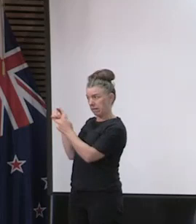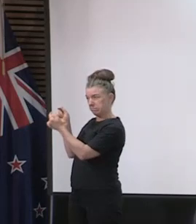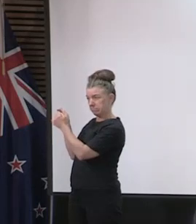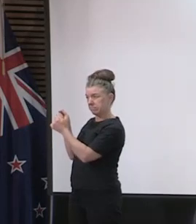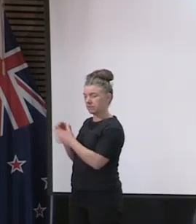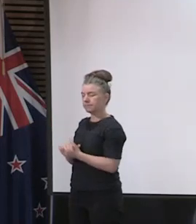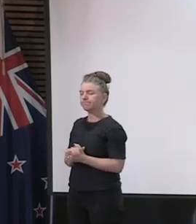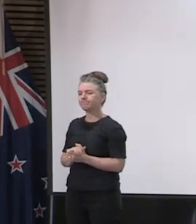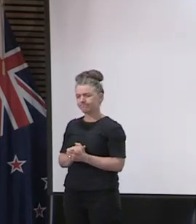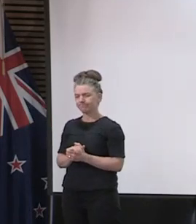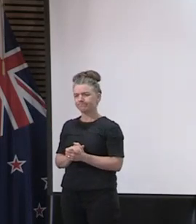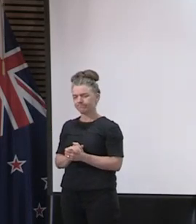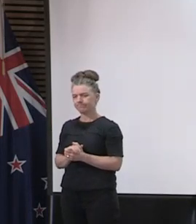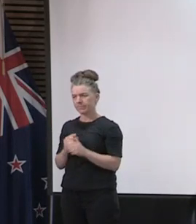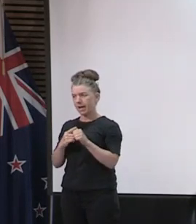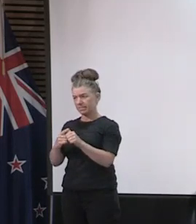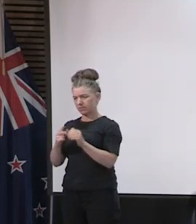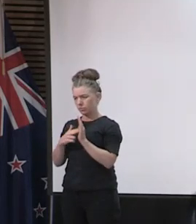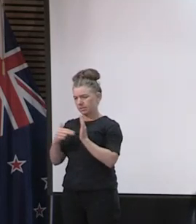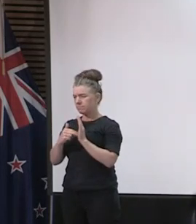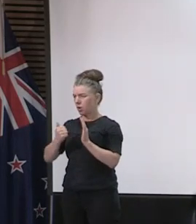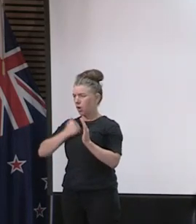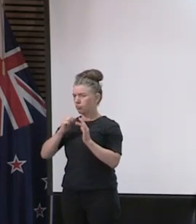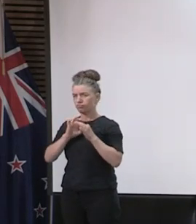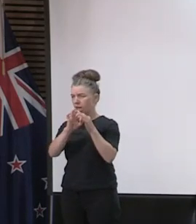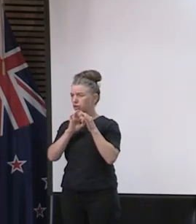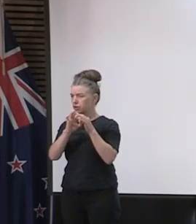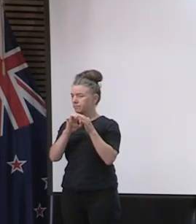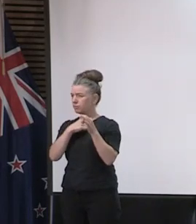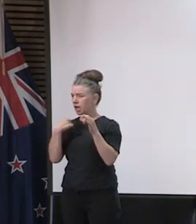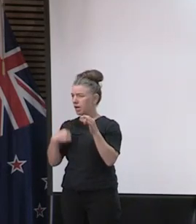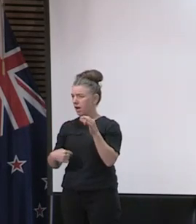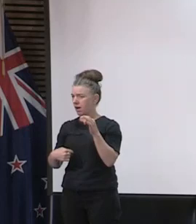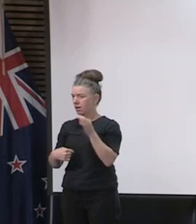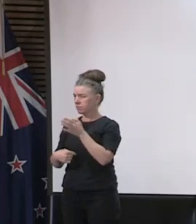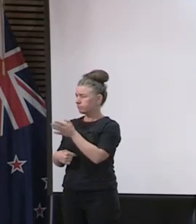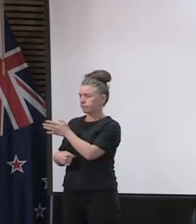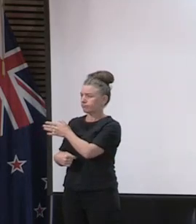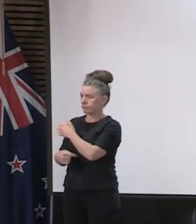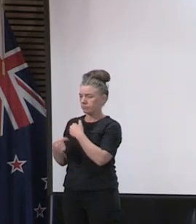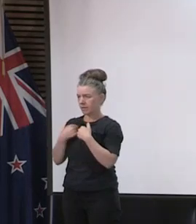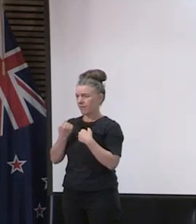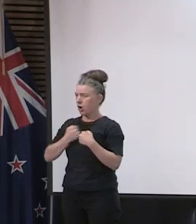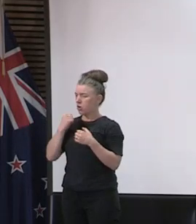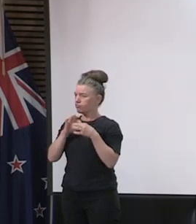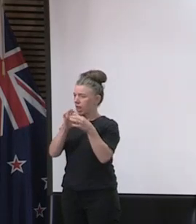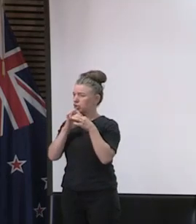that have on us? Actually, we are our own relationship